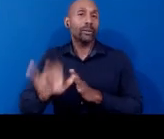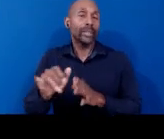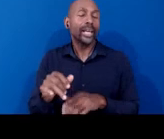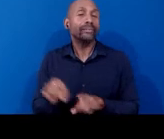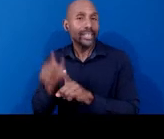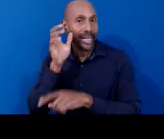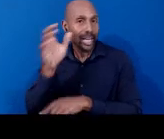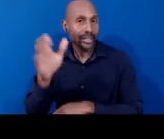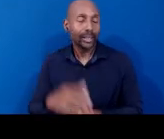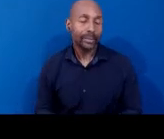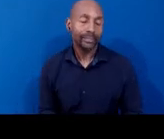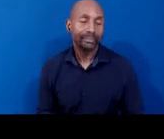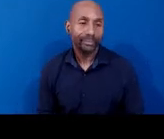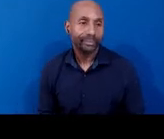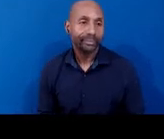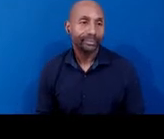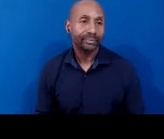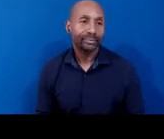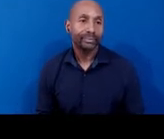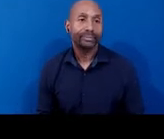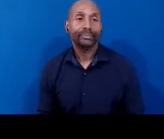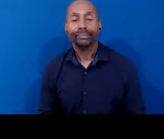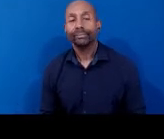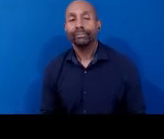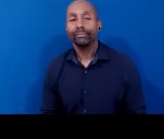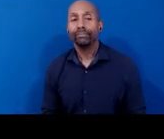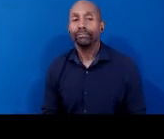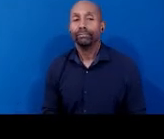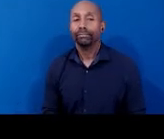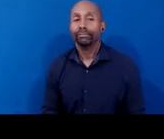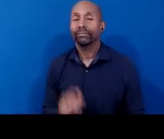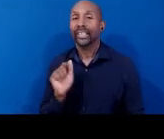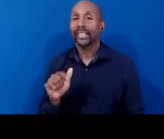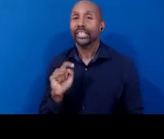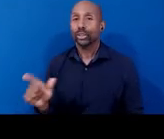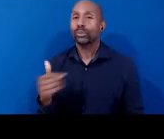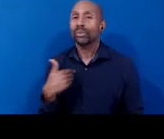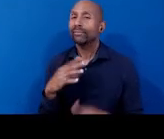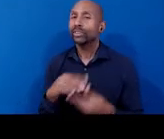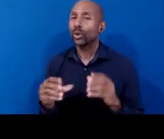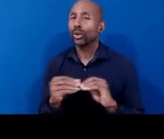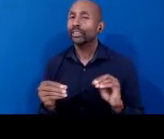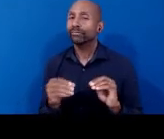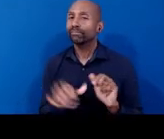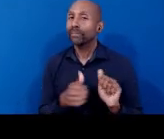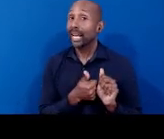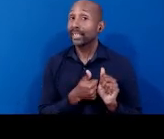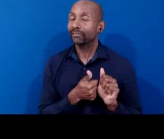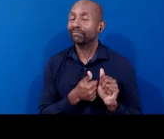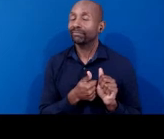little bit of a story to it and also encourage you to think about this as a living tool.